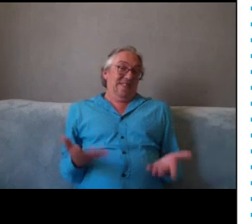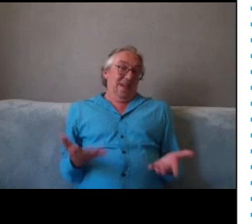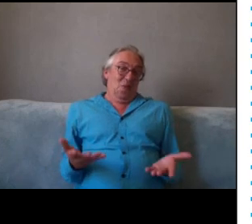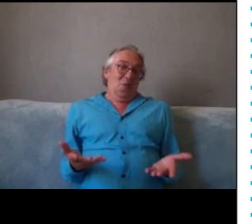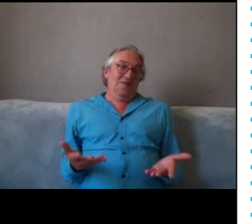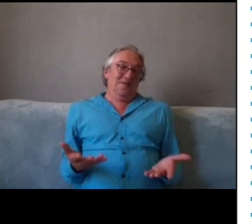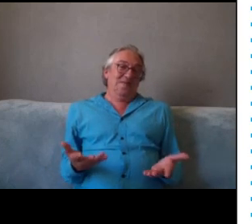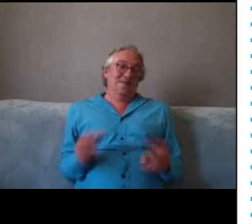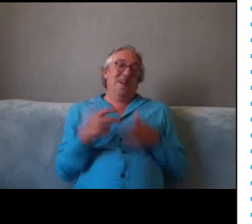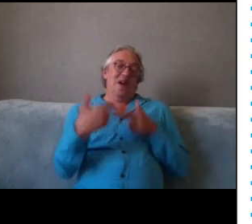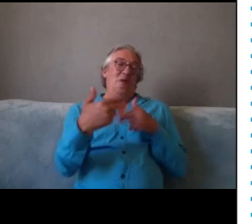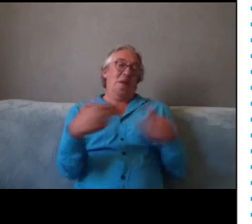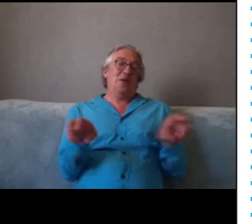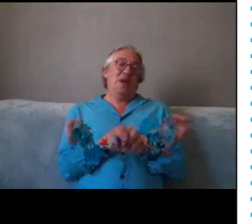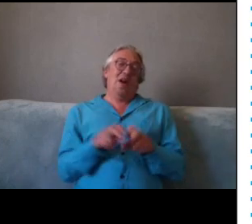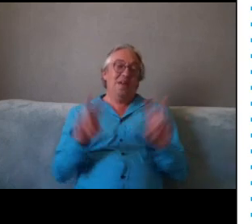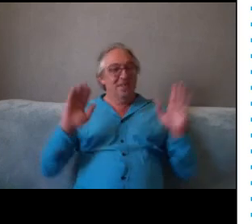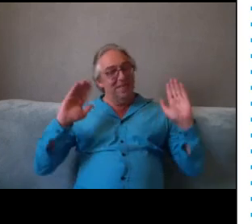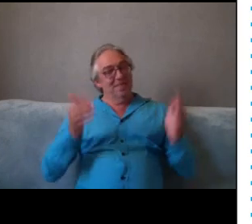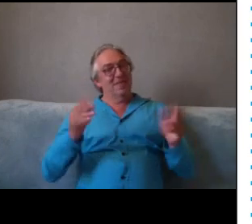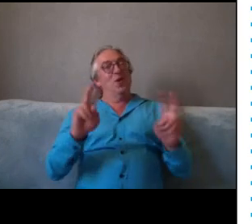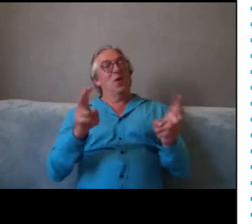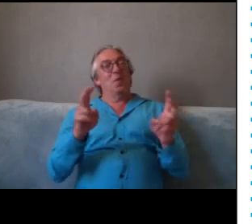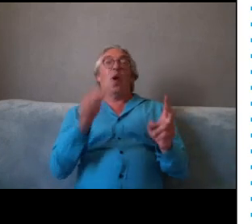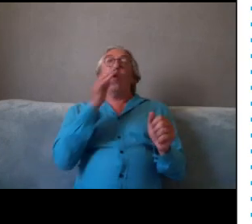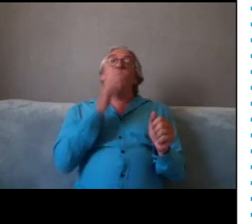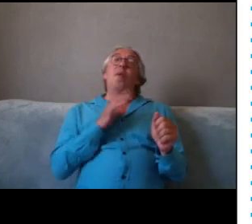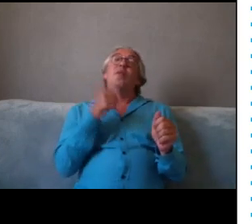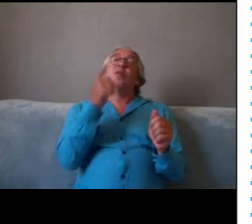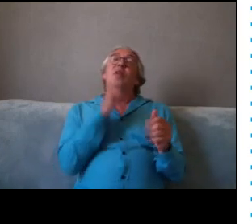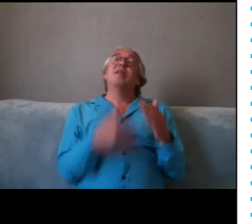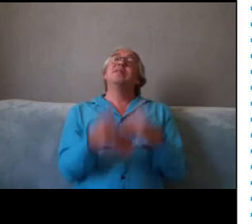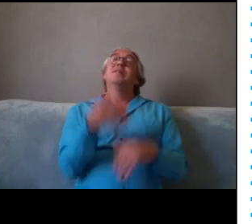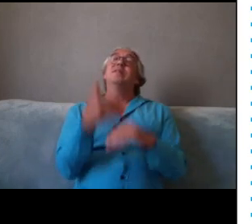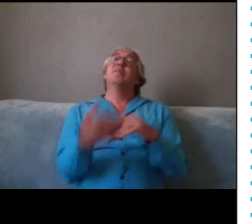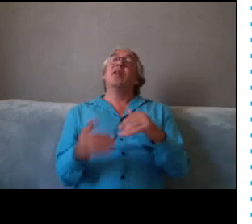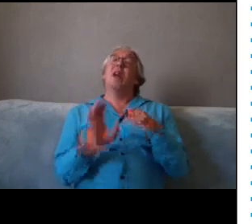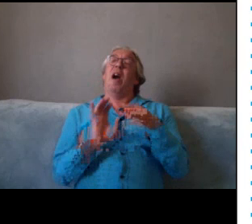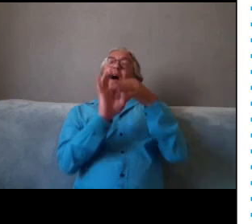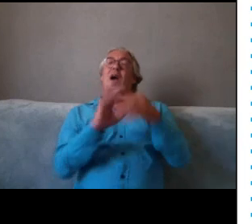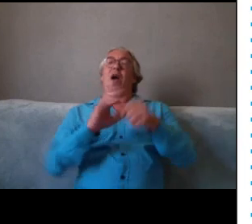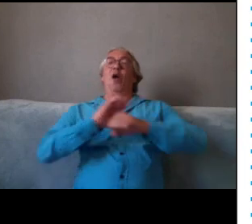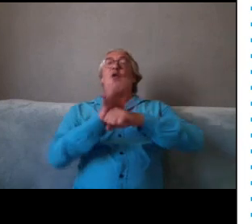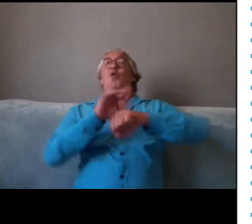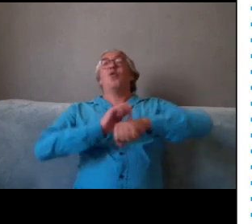the sign language interpreters and the captioner. Hope you enjoyed it and found it useful.